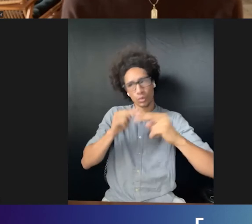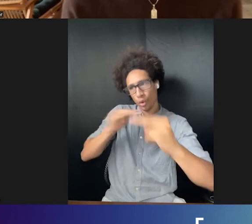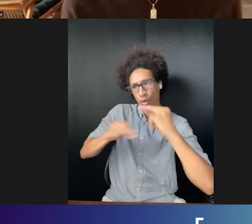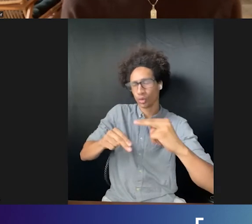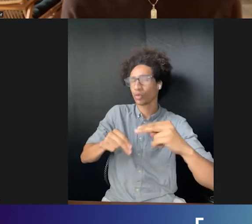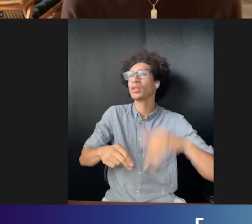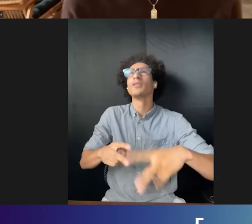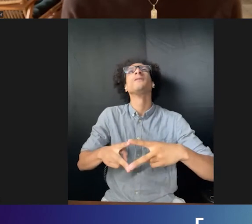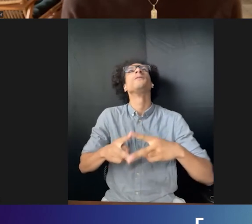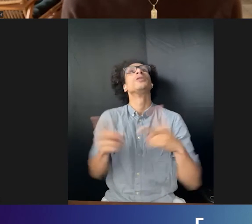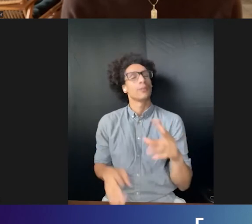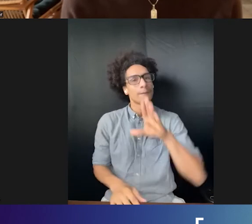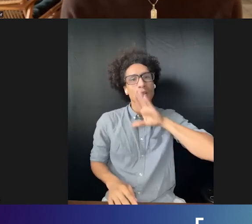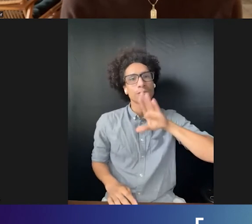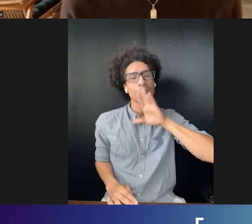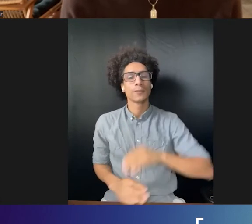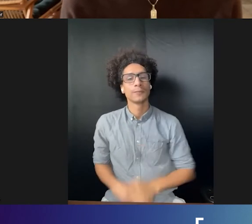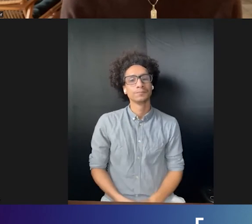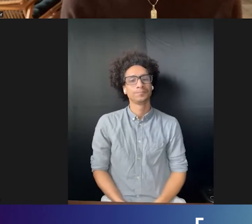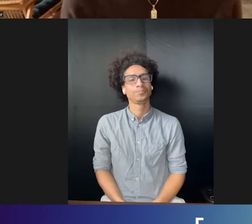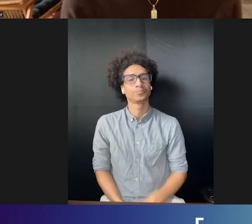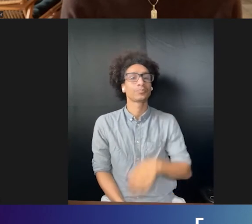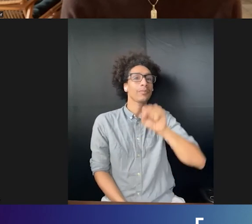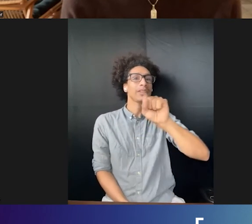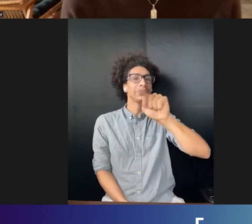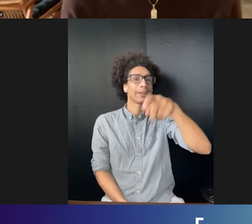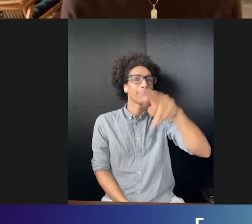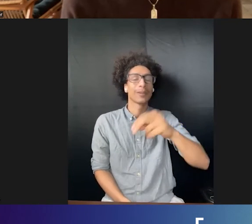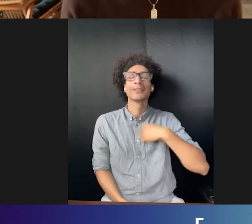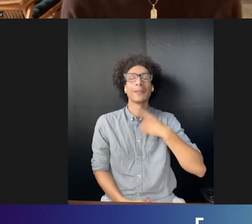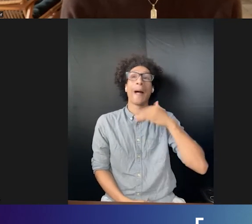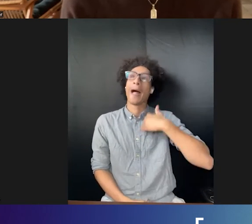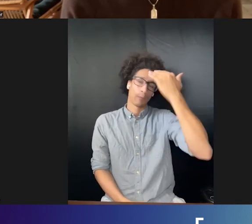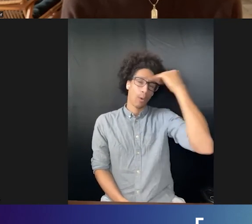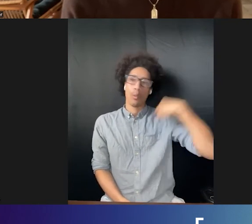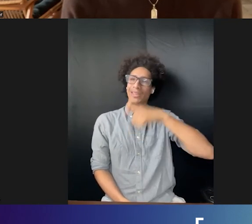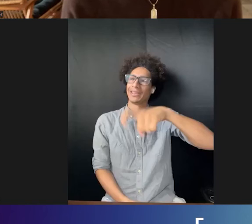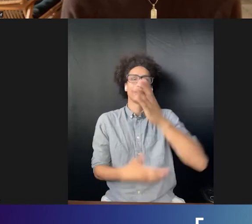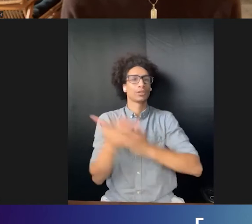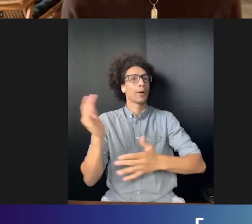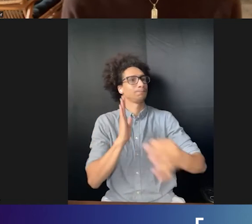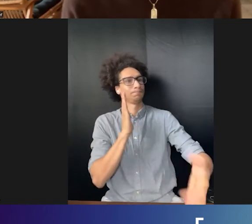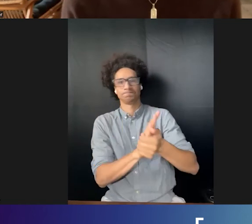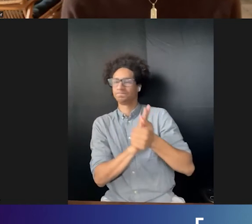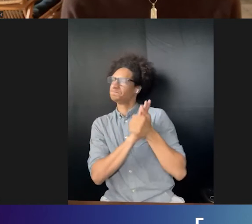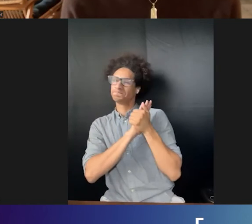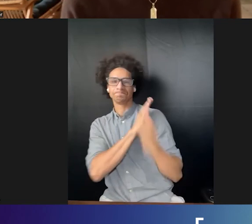I know we need some intrepid hackers to go in and just get us the data so that it demystifies sort of the the value of this,